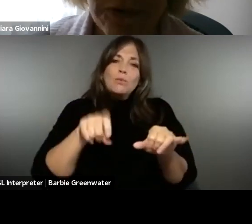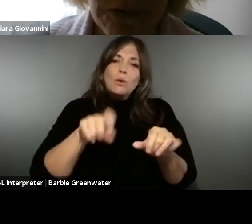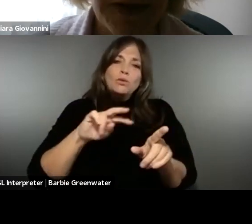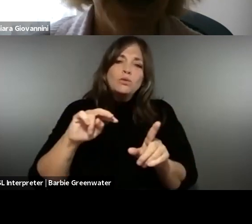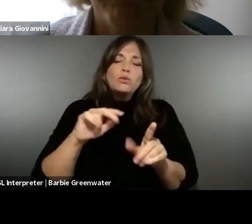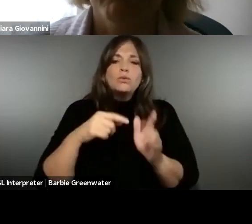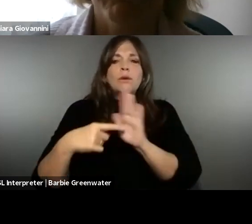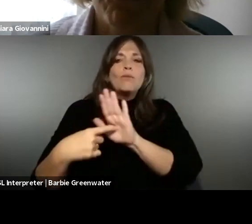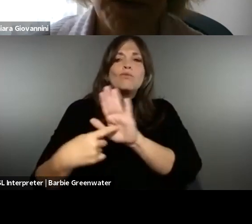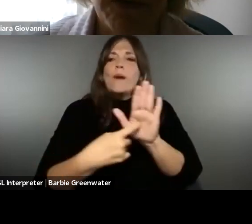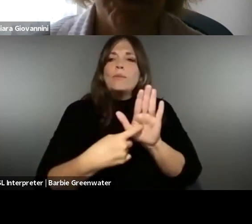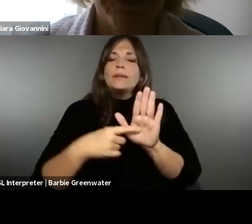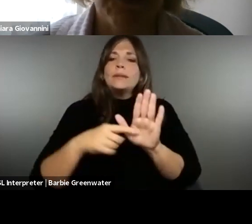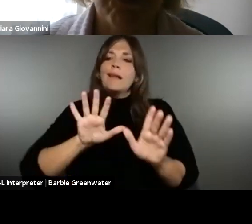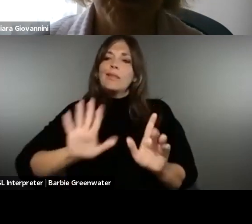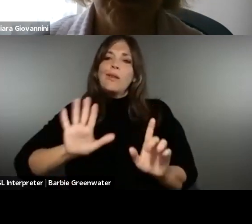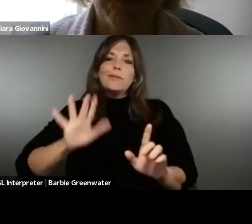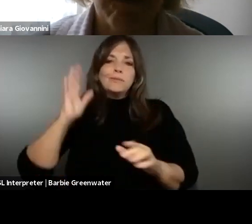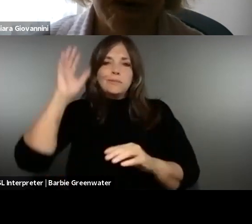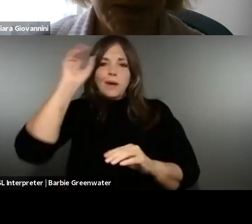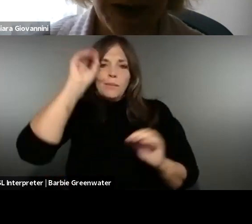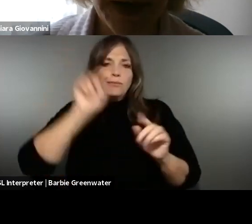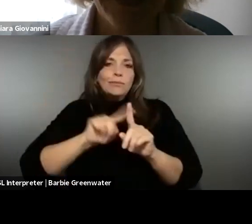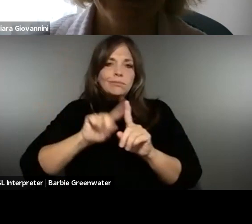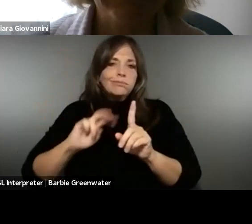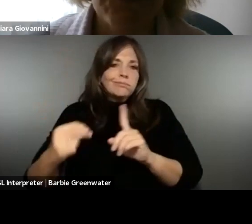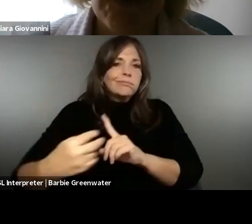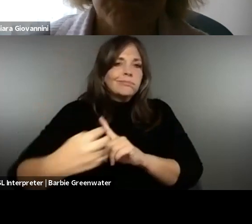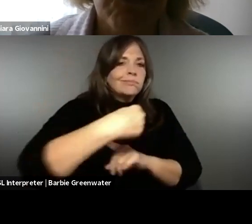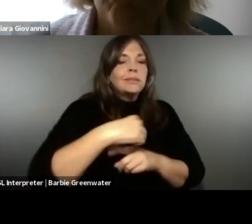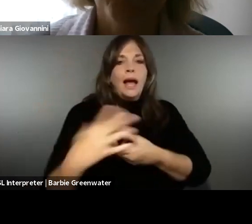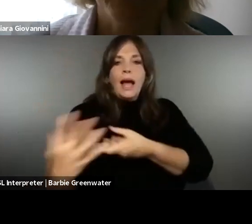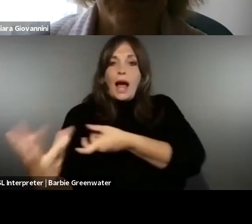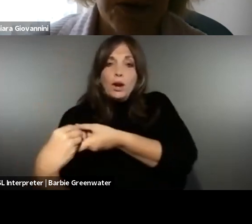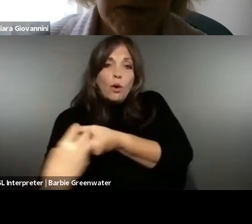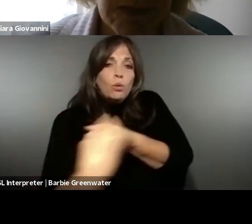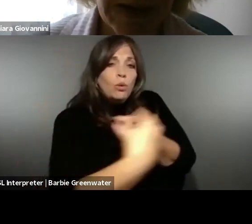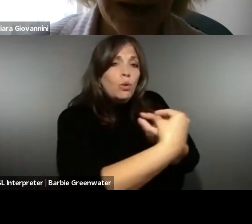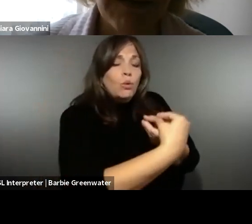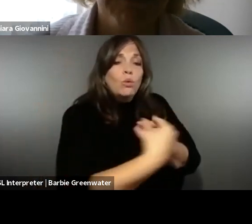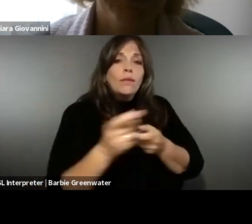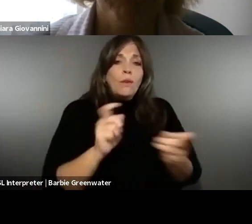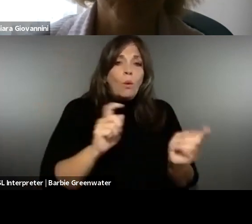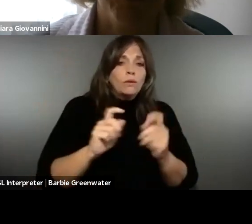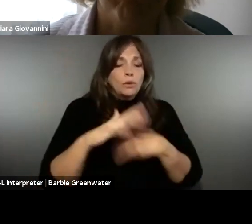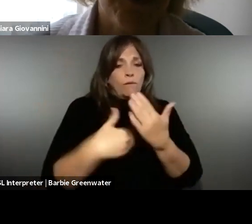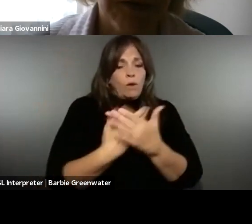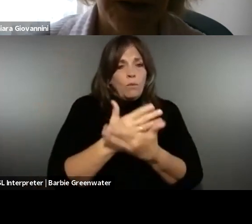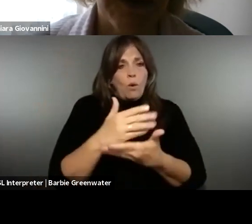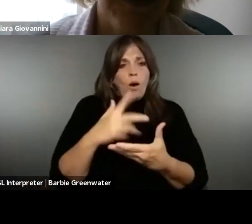the legislation, and the standards are supposed to be representing the vies the vies of all of the stakeholders,